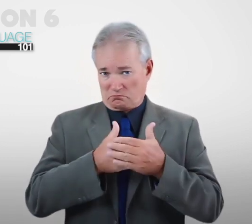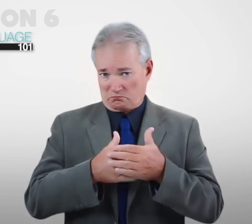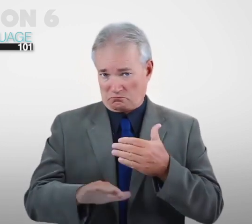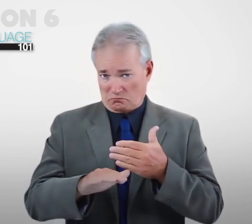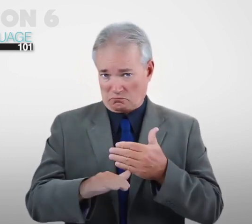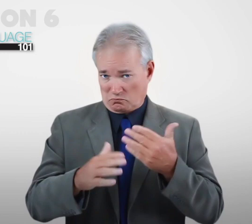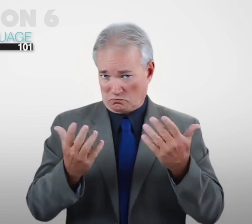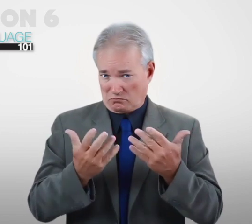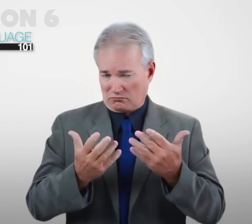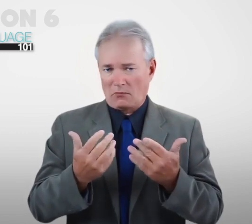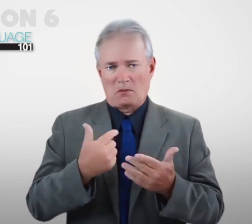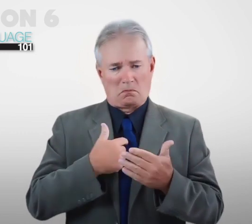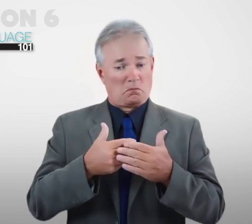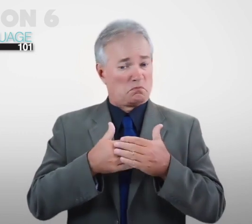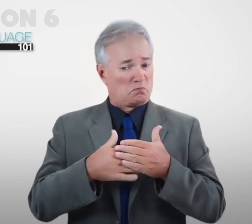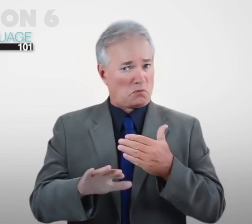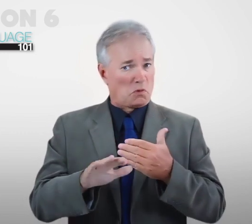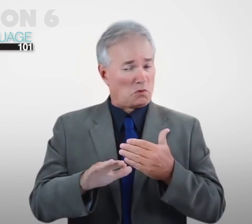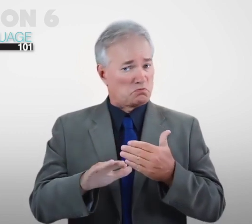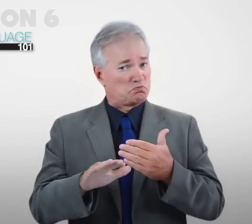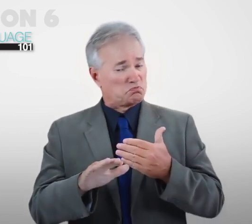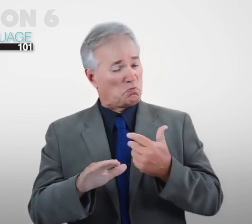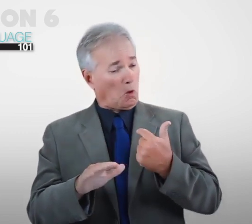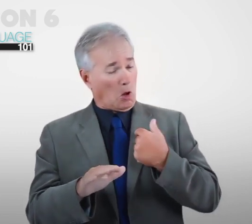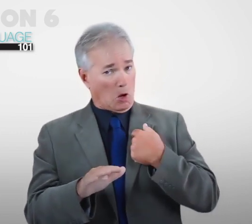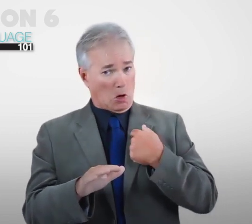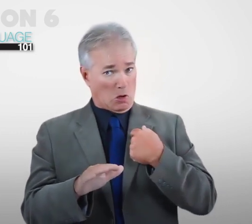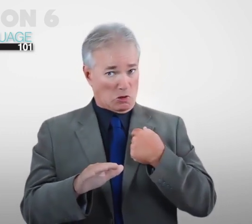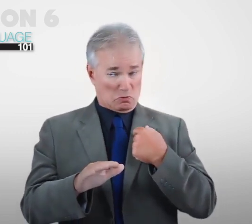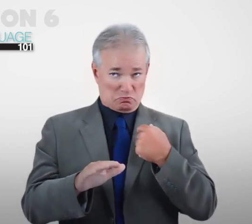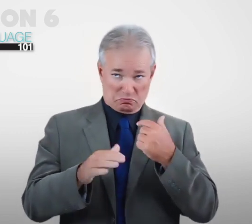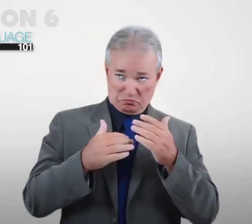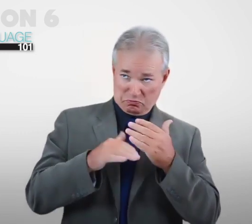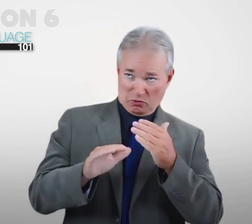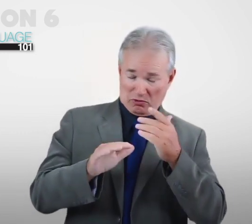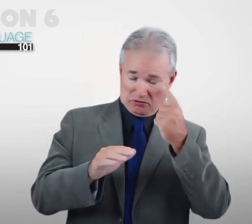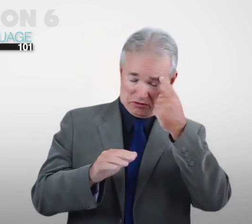when I was born, well I was born into a deaf family,